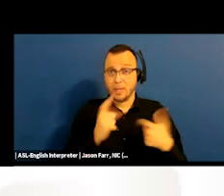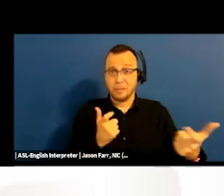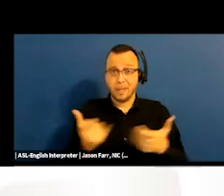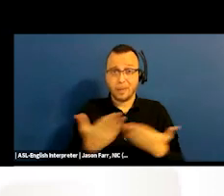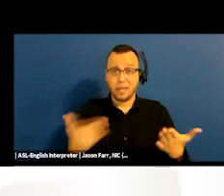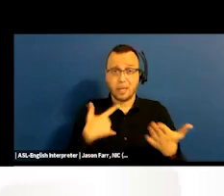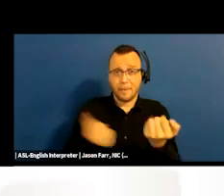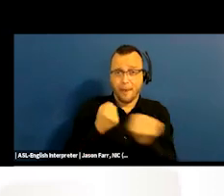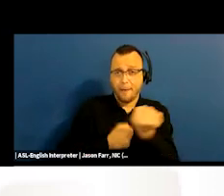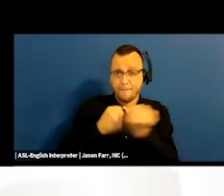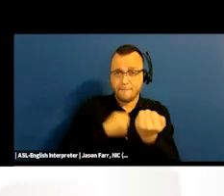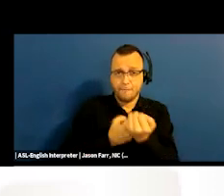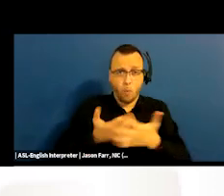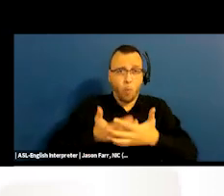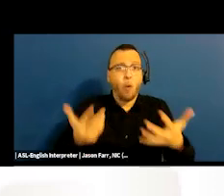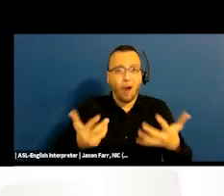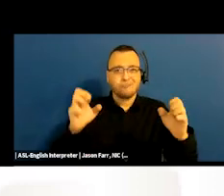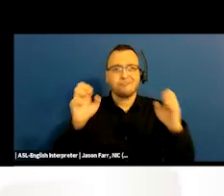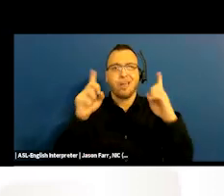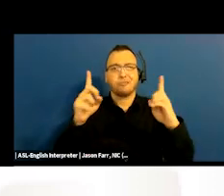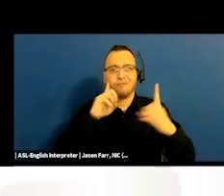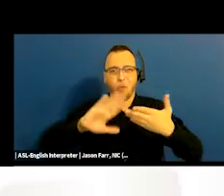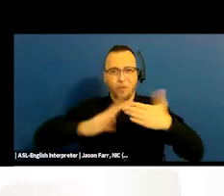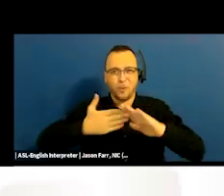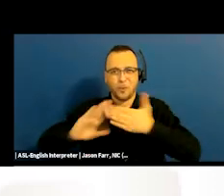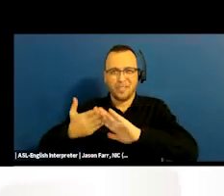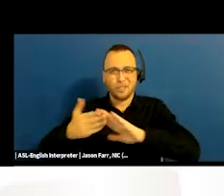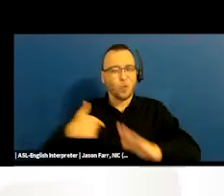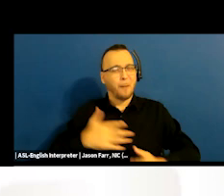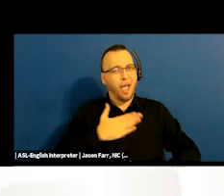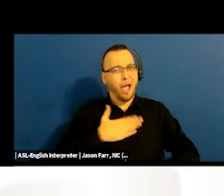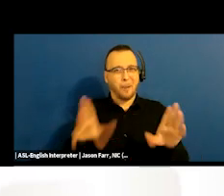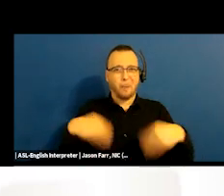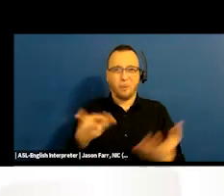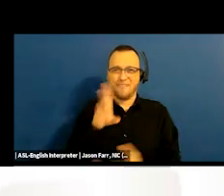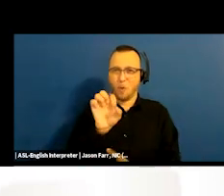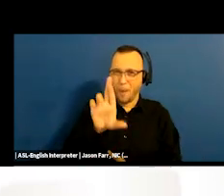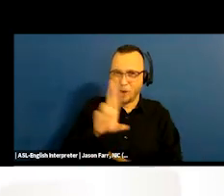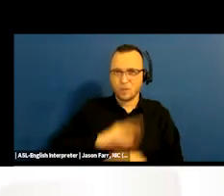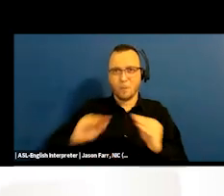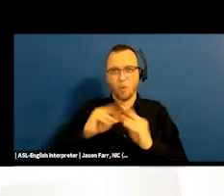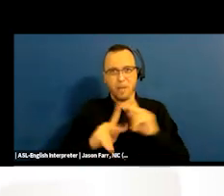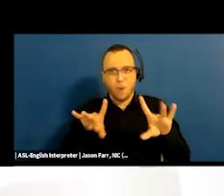And so, after that, I started having what was bipolar symptoms and extreme euphoria,